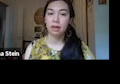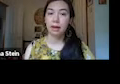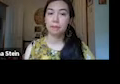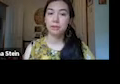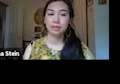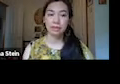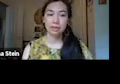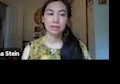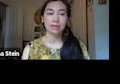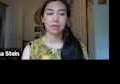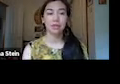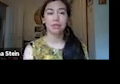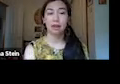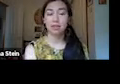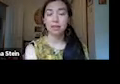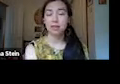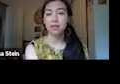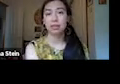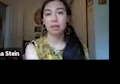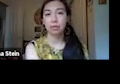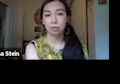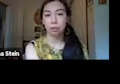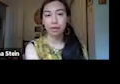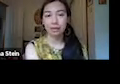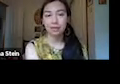as the intersection of the arts sector with the health and wellbeing sector